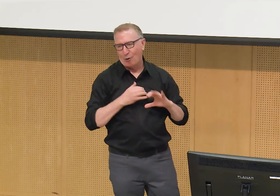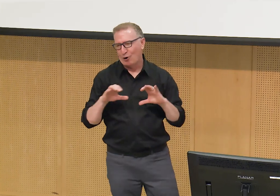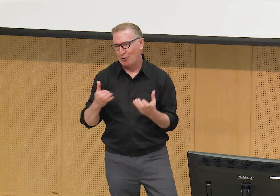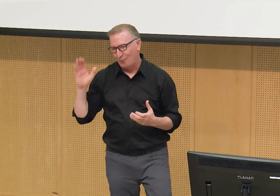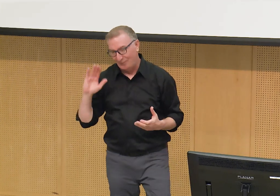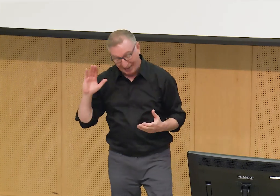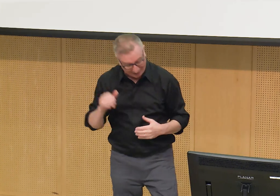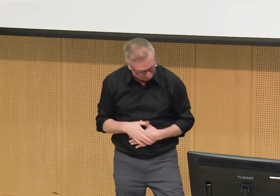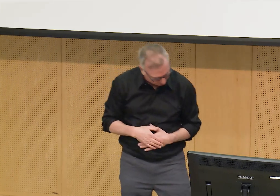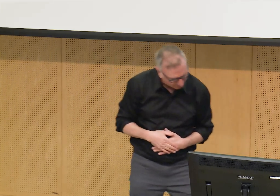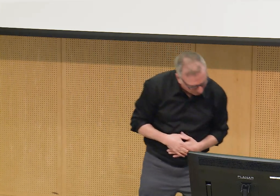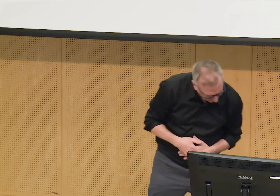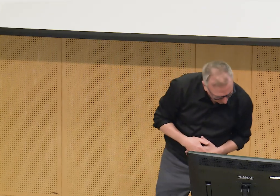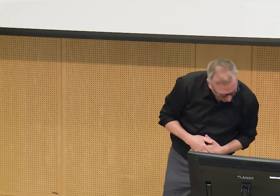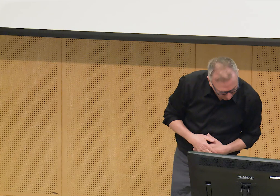in our group of RAs.